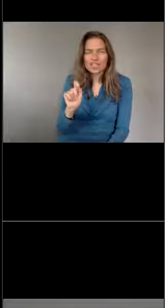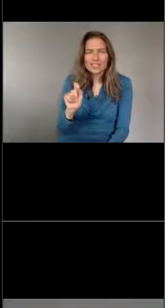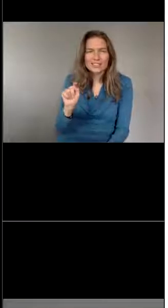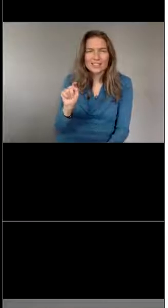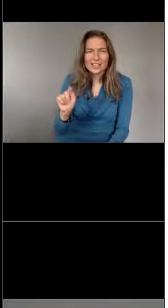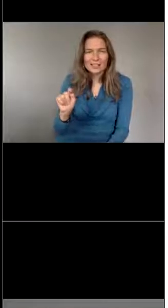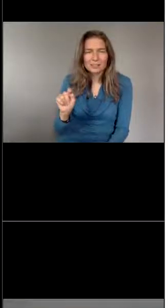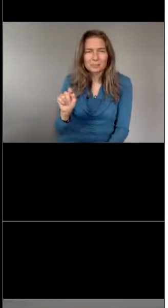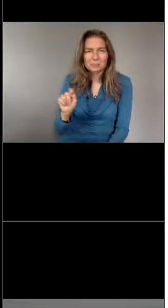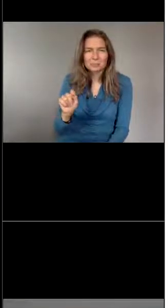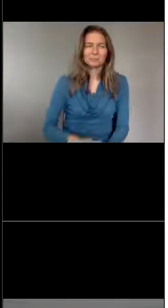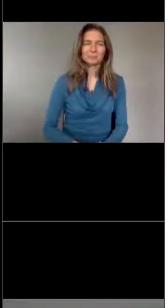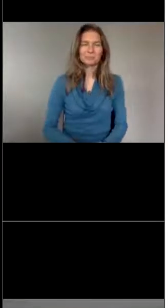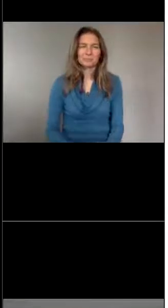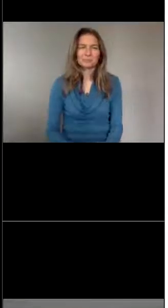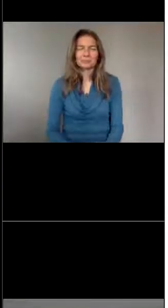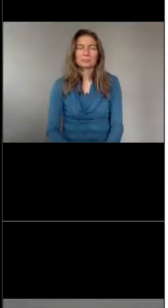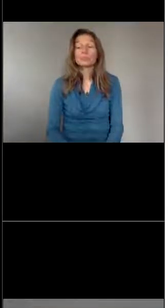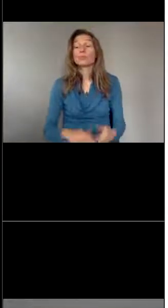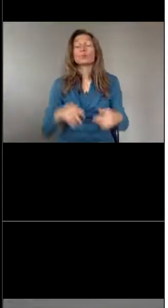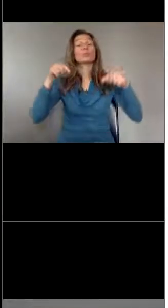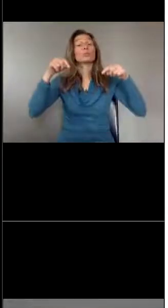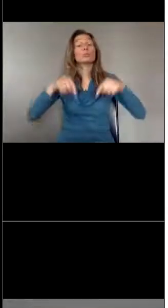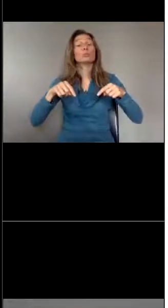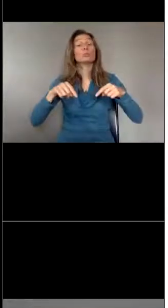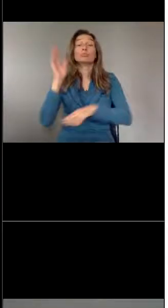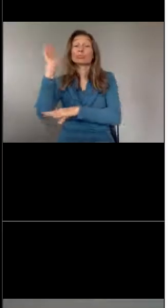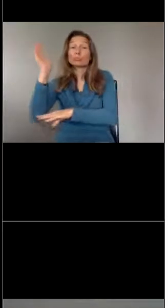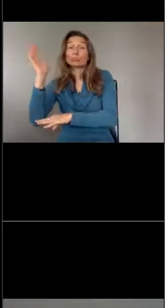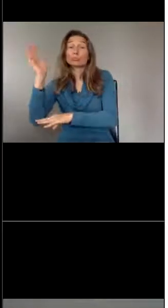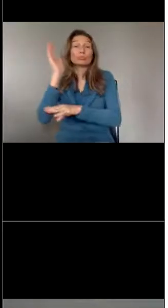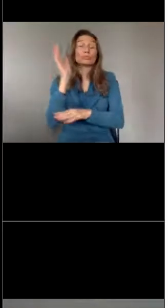There will be a Q&A at the end after our speakers' presentations.